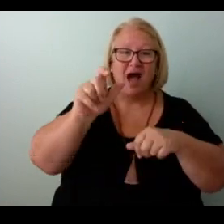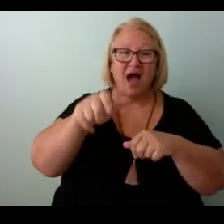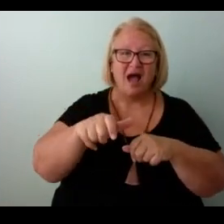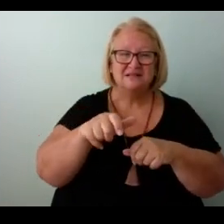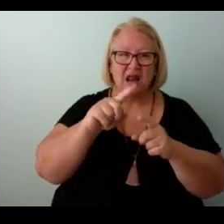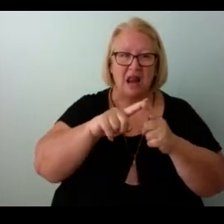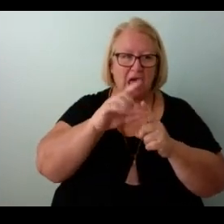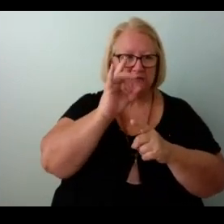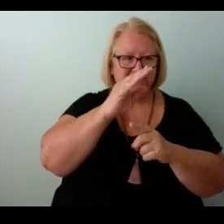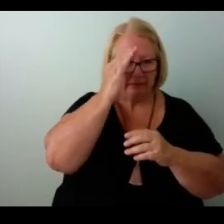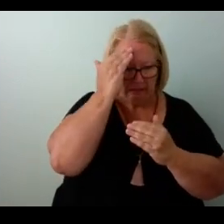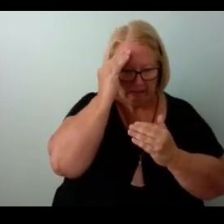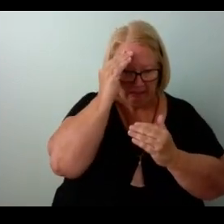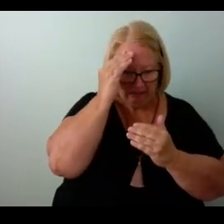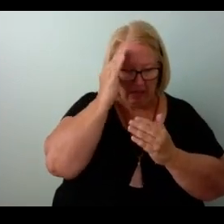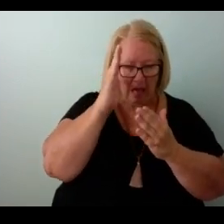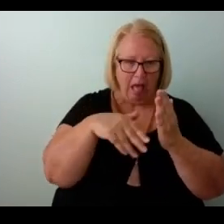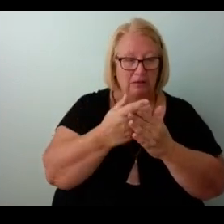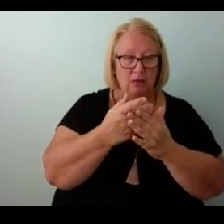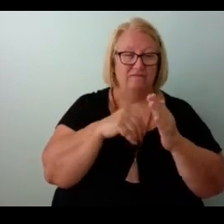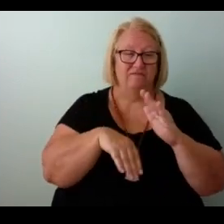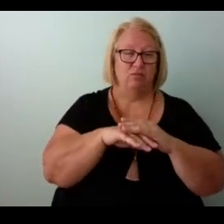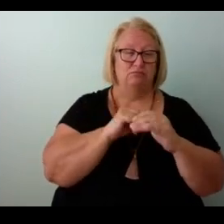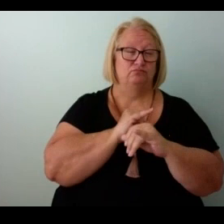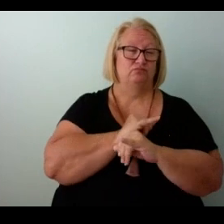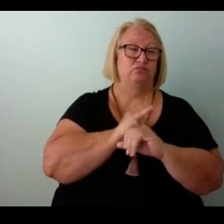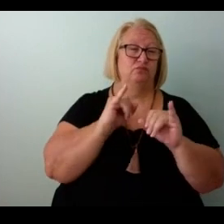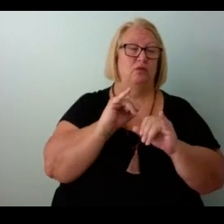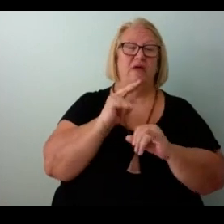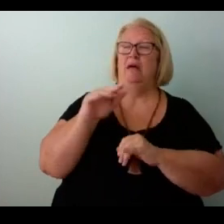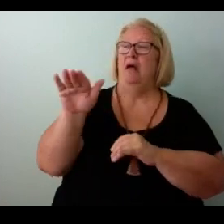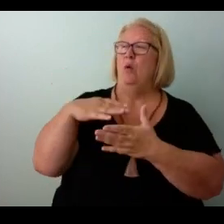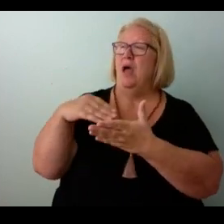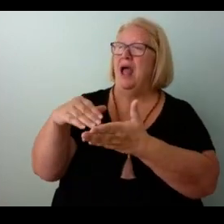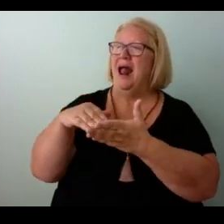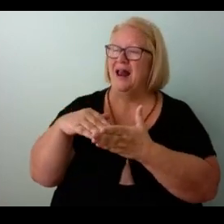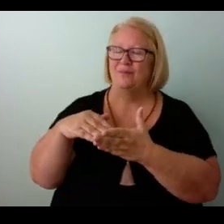Yeah. Look, that's a case of there's no wrong door from my perspective.